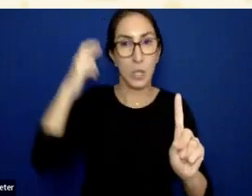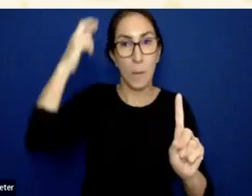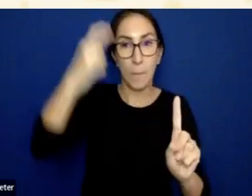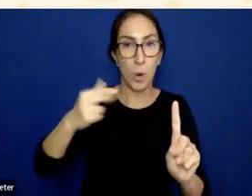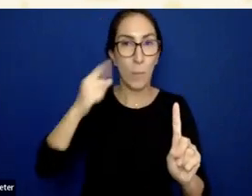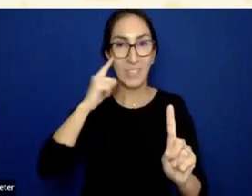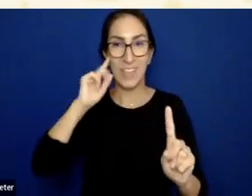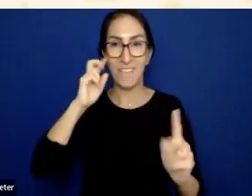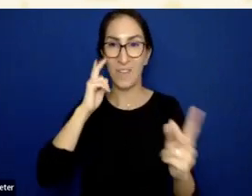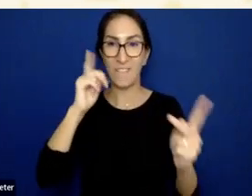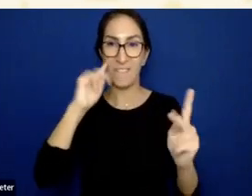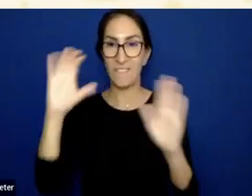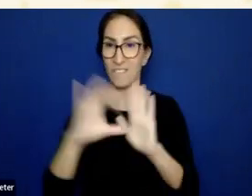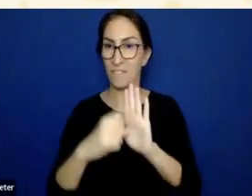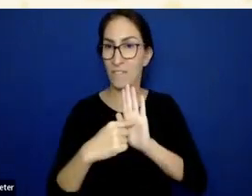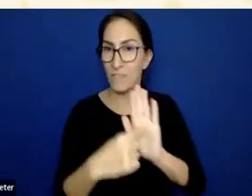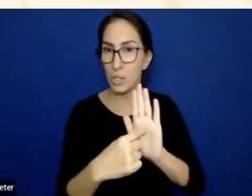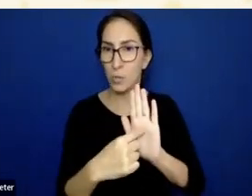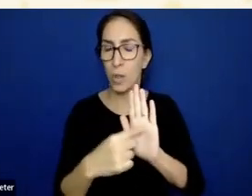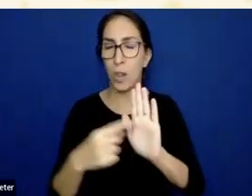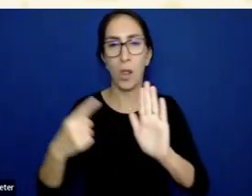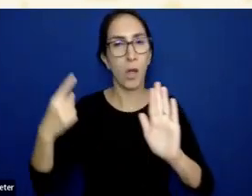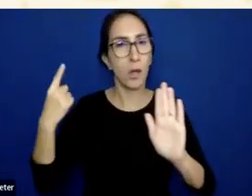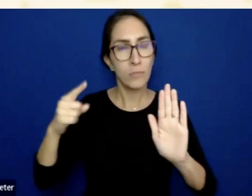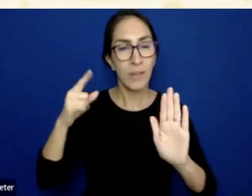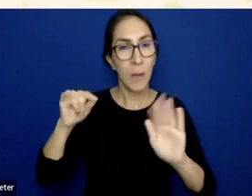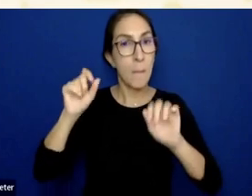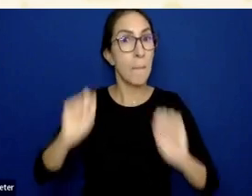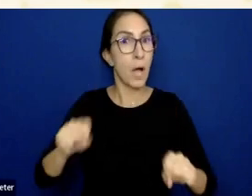Is it possible to create an accessible visualization?